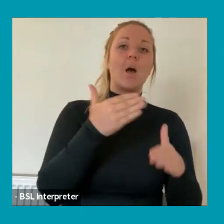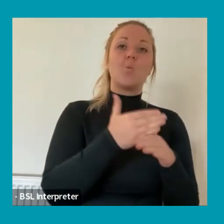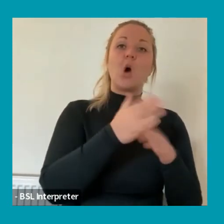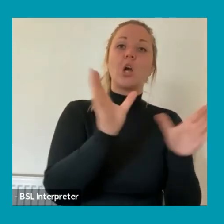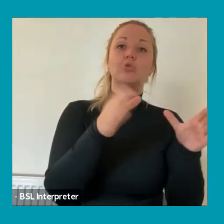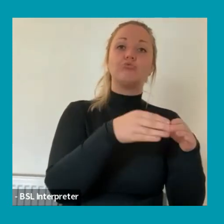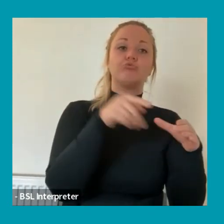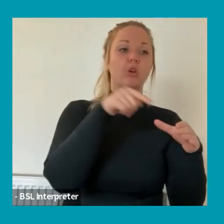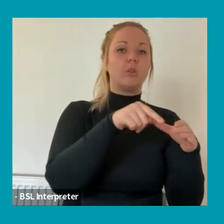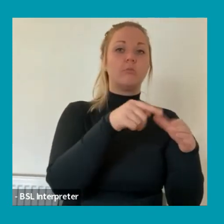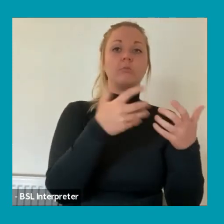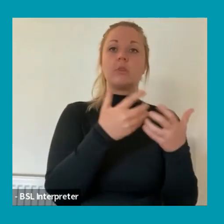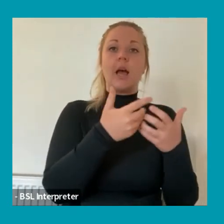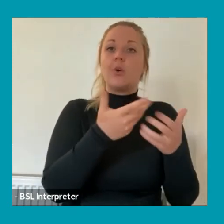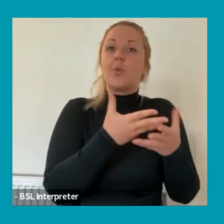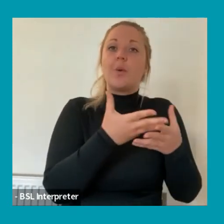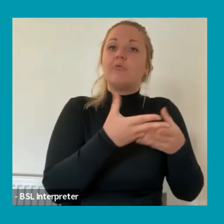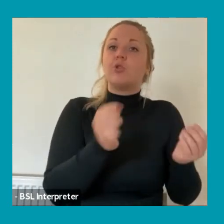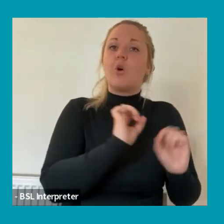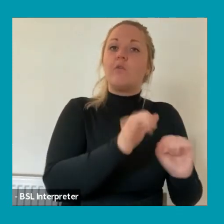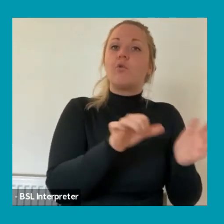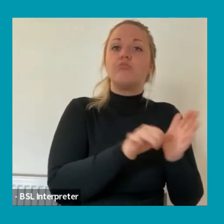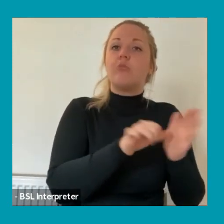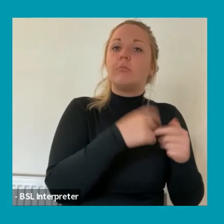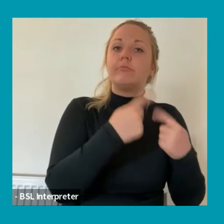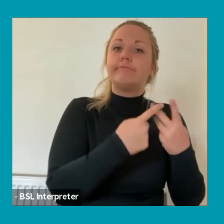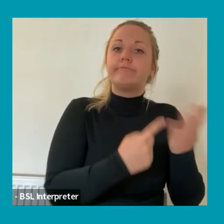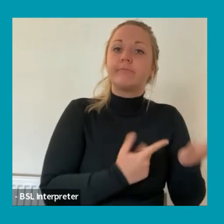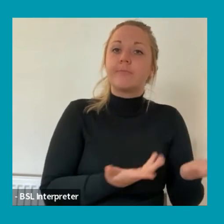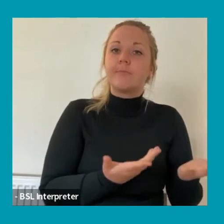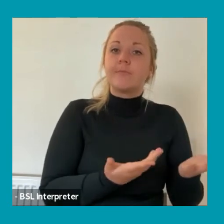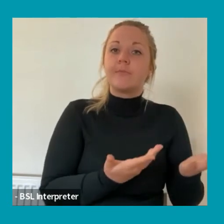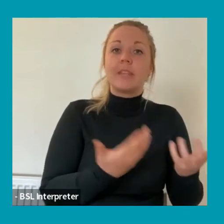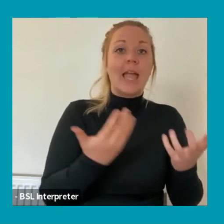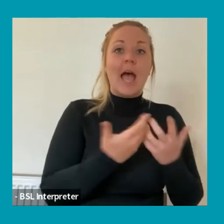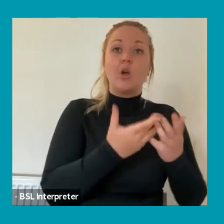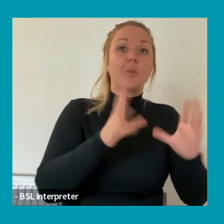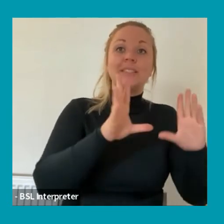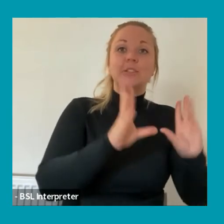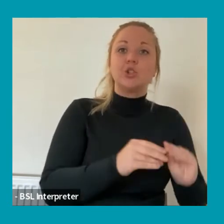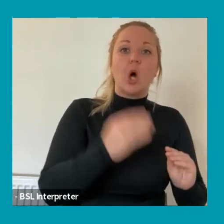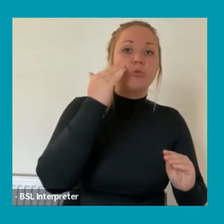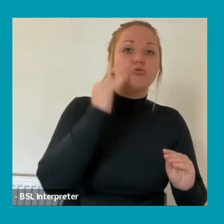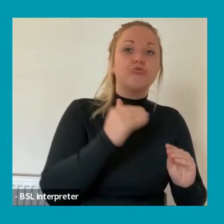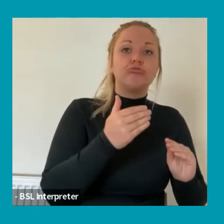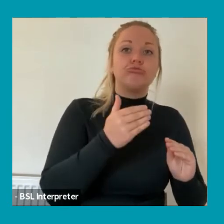How can we solve you know racism or whatever it might be within our organisation.